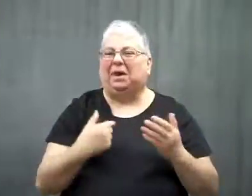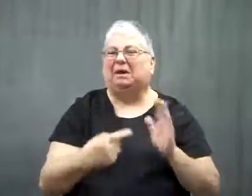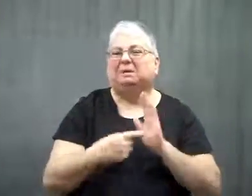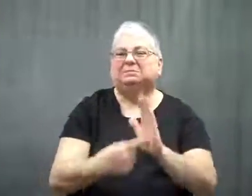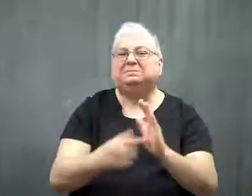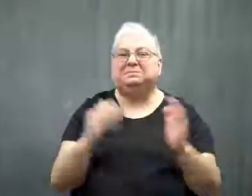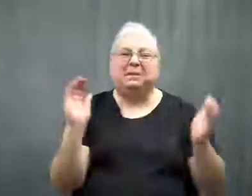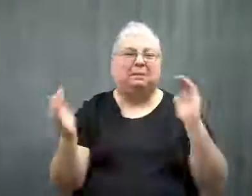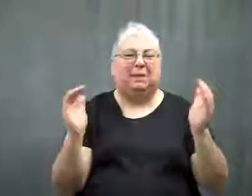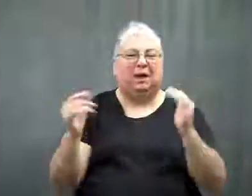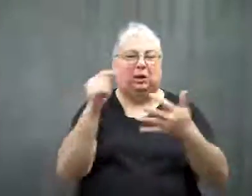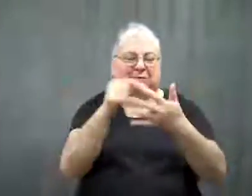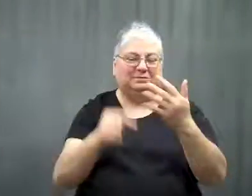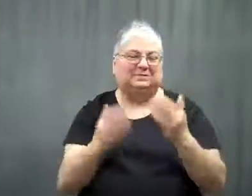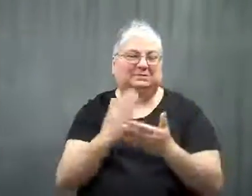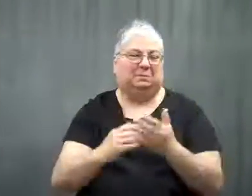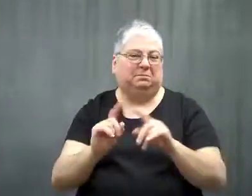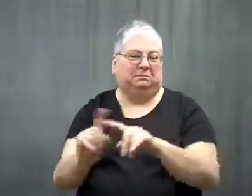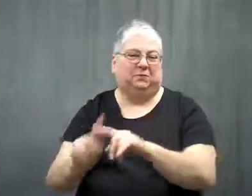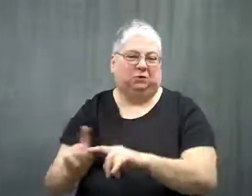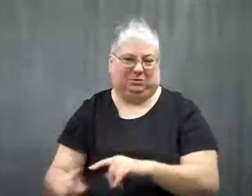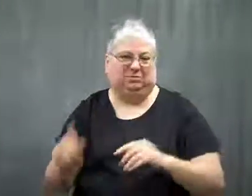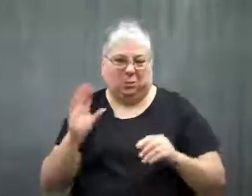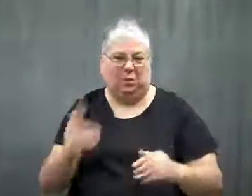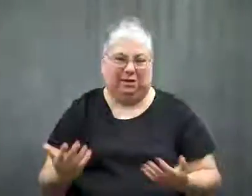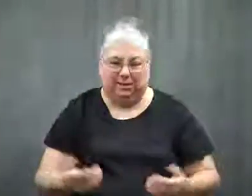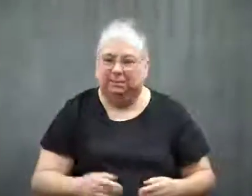I'll be going through some of these.